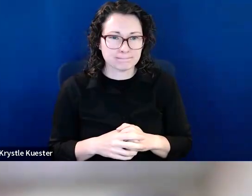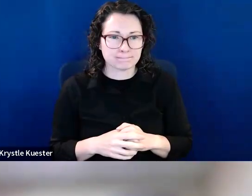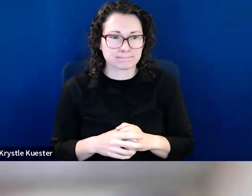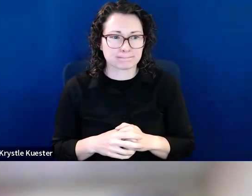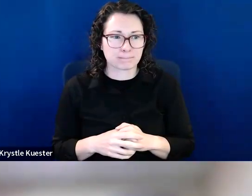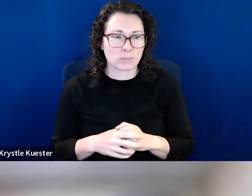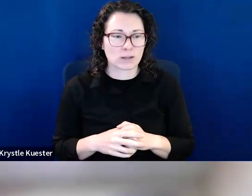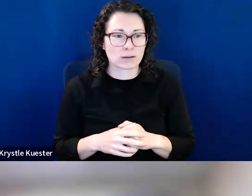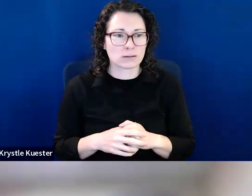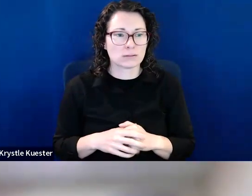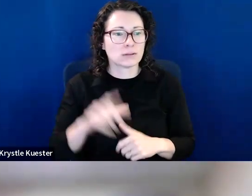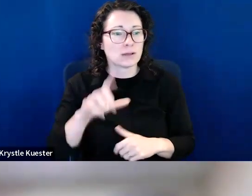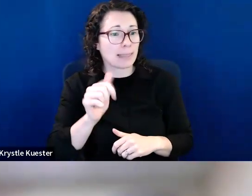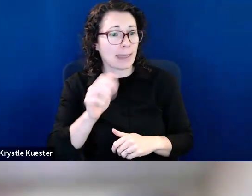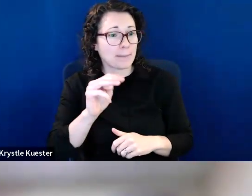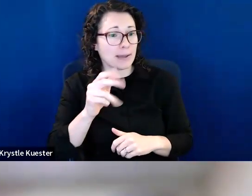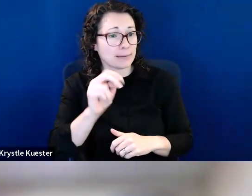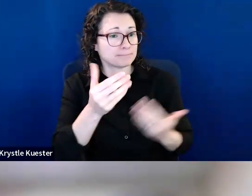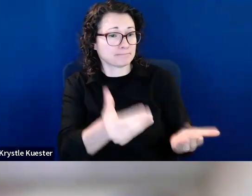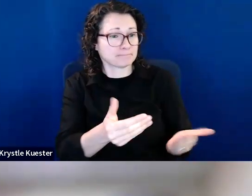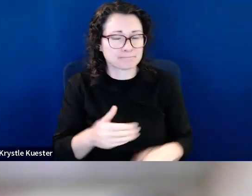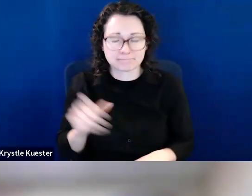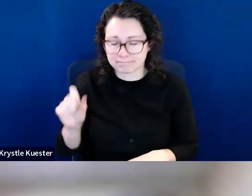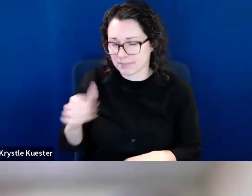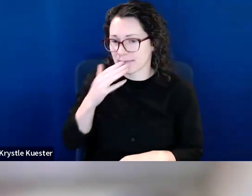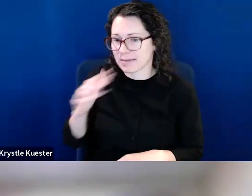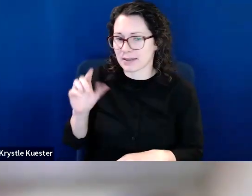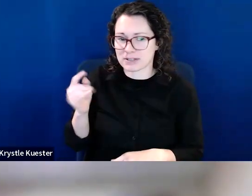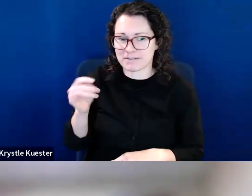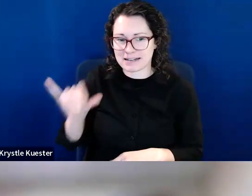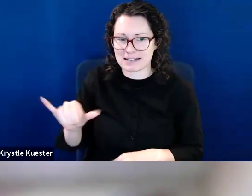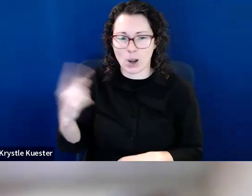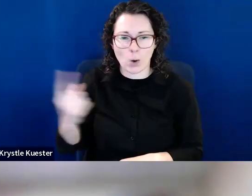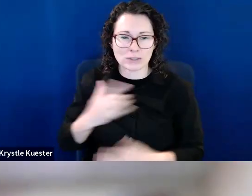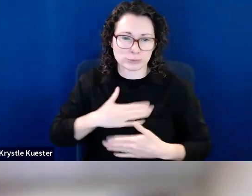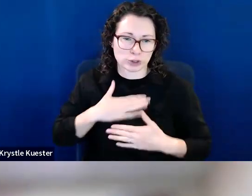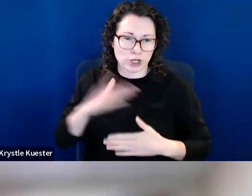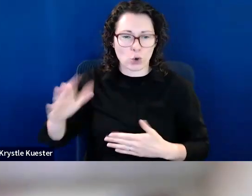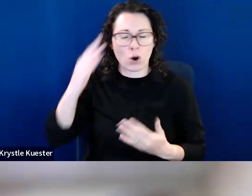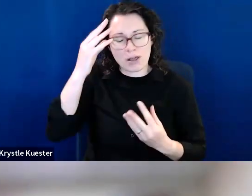Uh, board member Laman. Yeah, thank you, Tiffany. I always appreciate your thoughtful